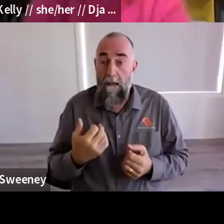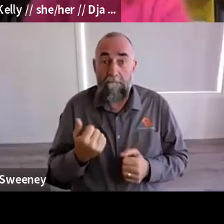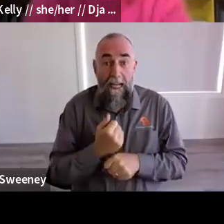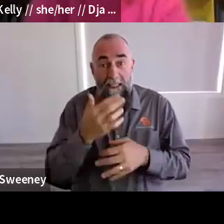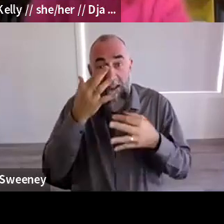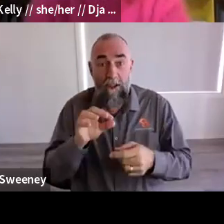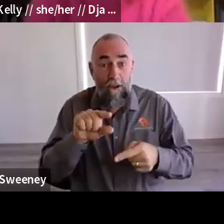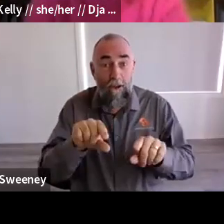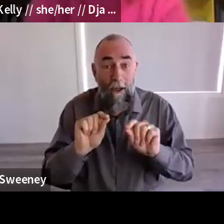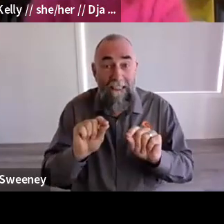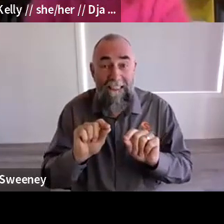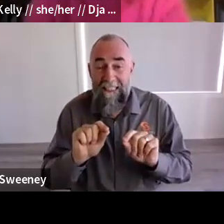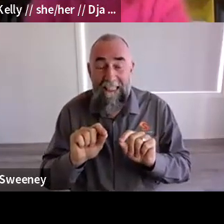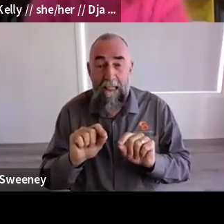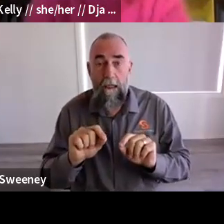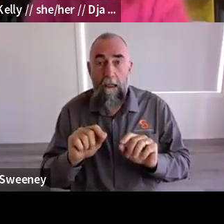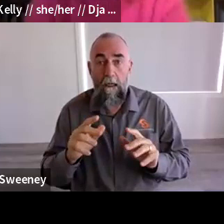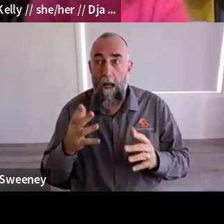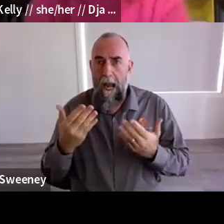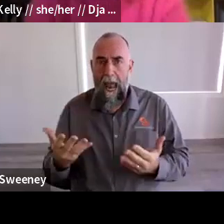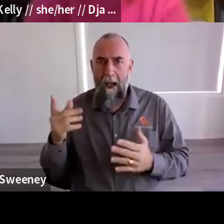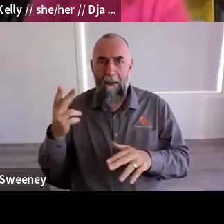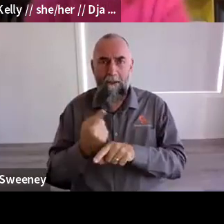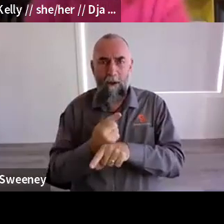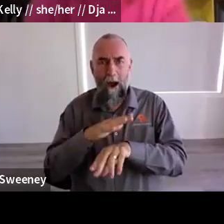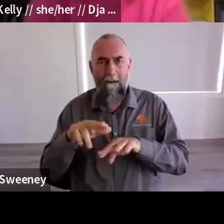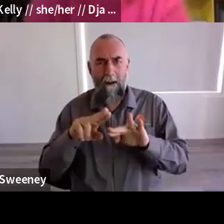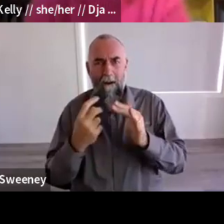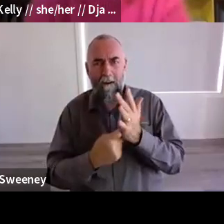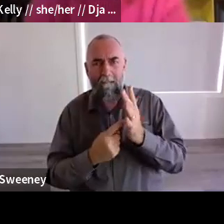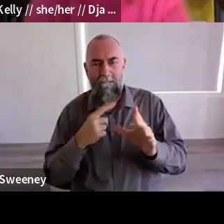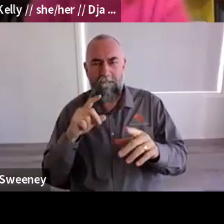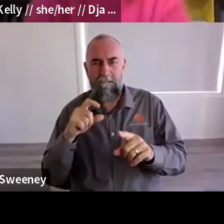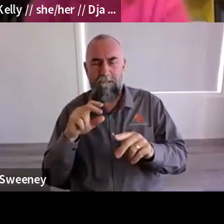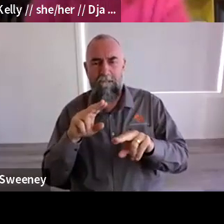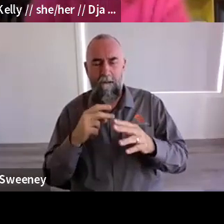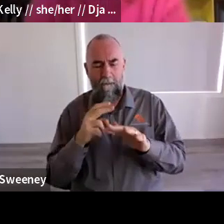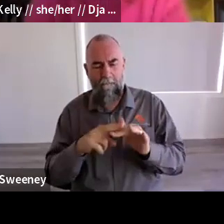companies and that. Because sometimes what they're doing - we don't have a